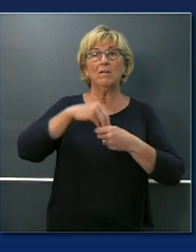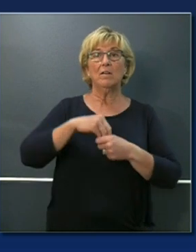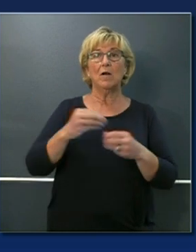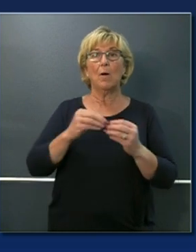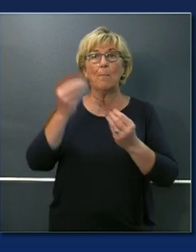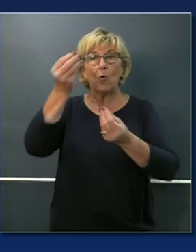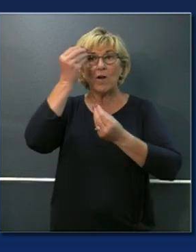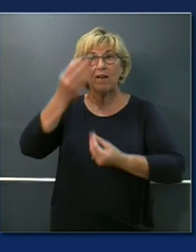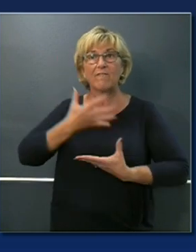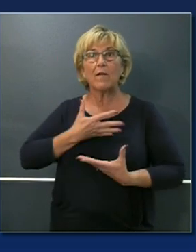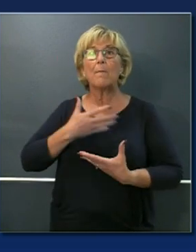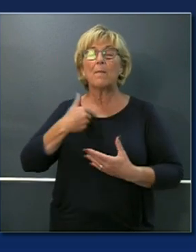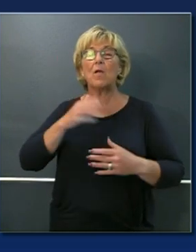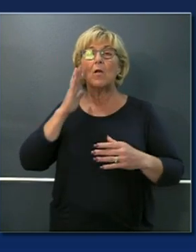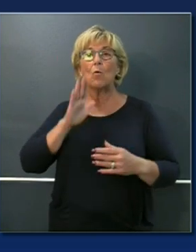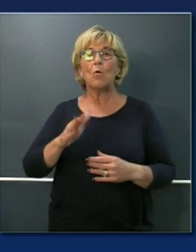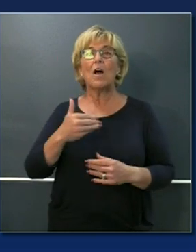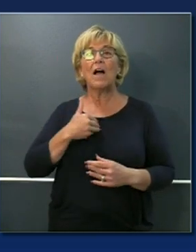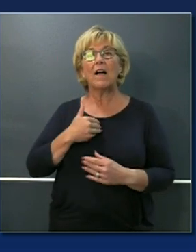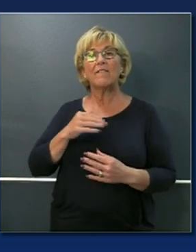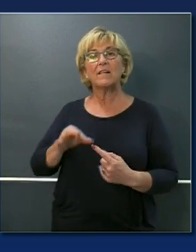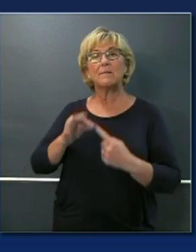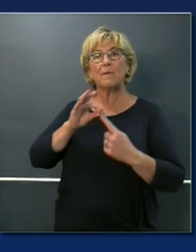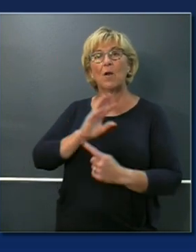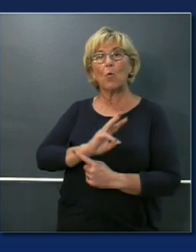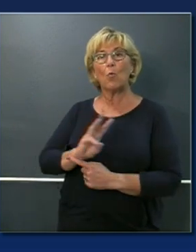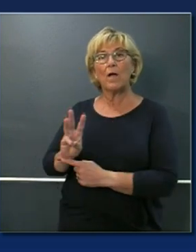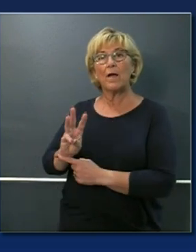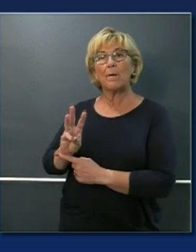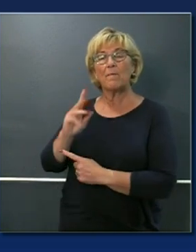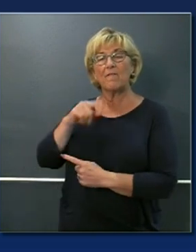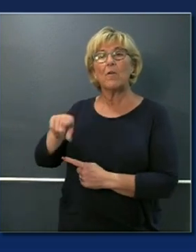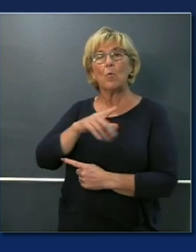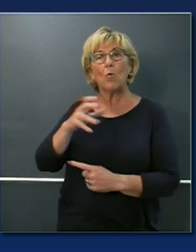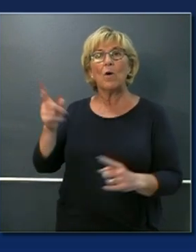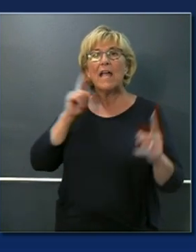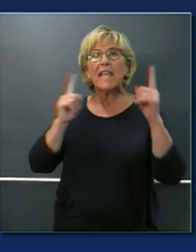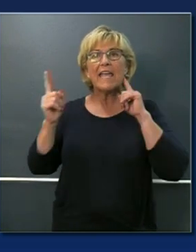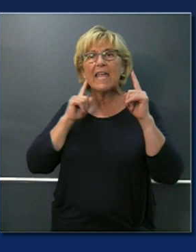THAT IS THE FIRST THING YOU CAN DO. THE SECOND THING IS WE ARE ENLISTING ALL IN CALIFORNIA TO HELP INFORM THE DEVELOPMENT OF THE GUIDANCE ACROSS OUR ECONOMY.